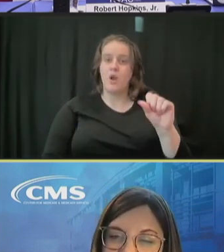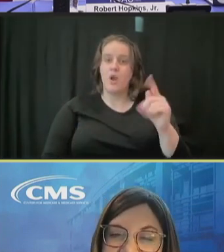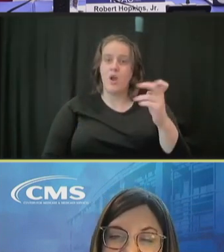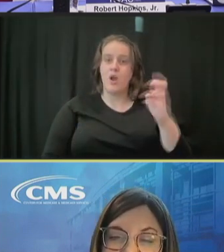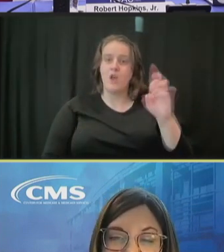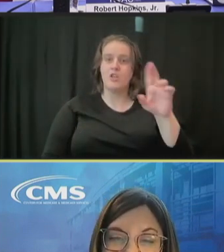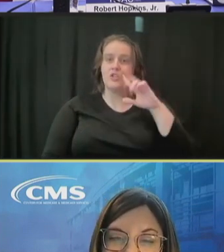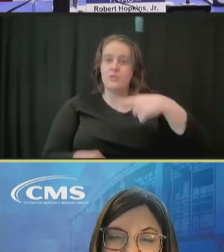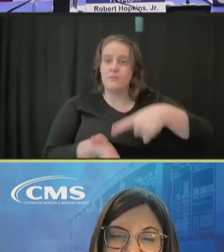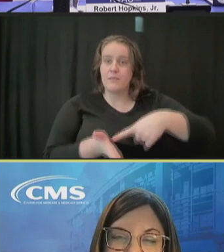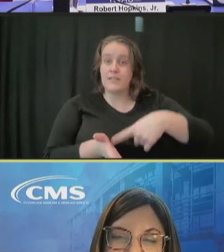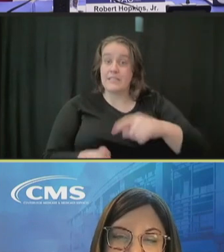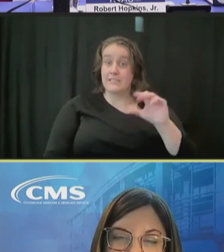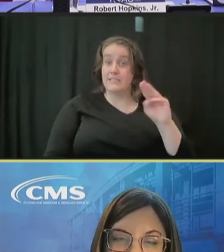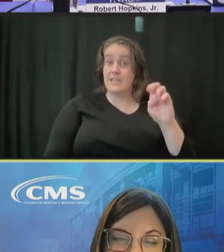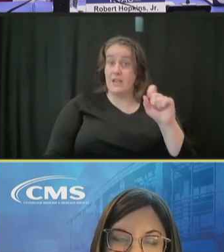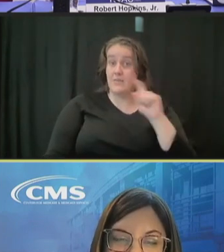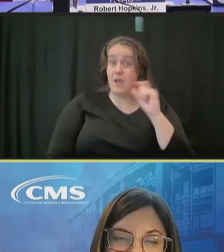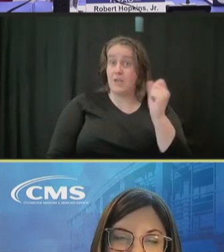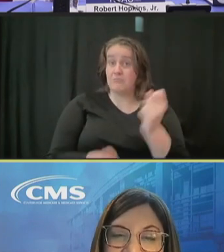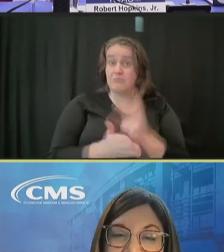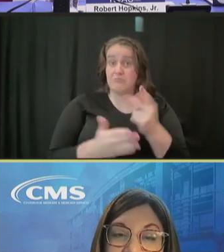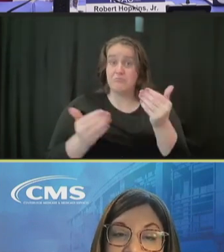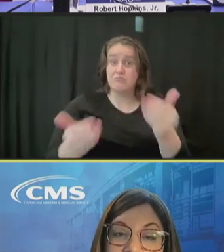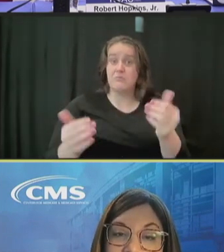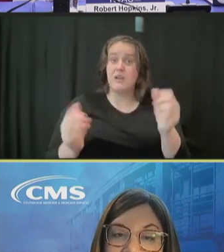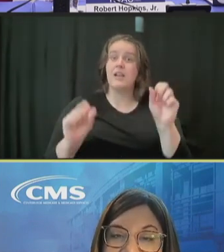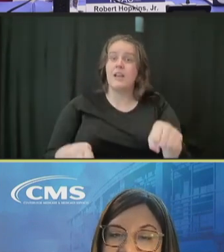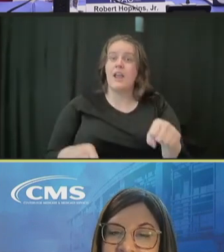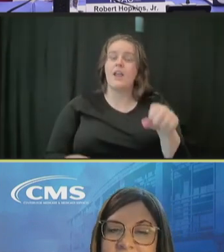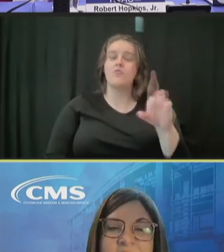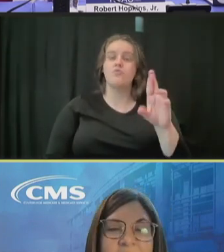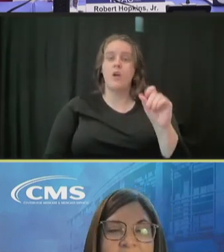when certain vaccines are administered in pharmacies. Roster billing gives vaccine